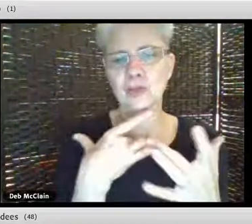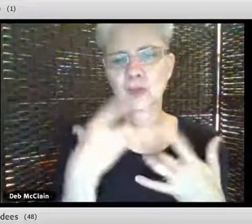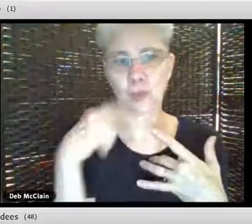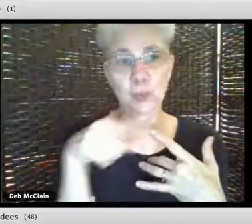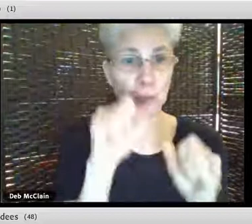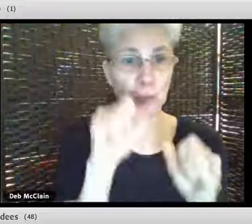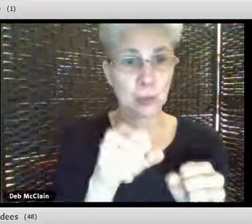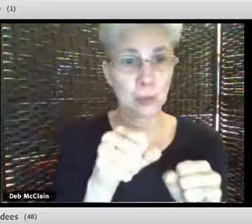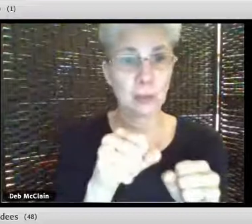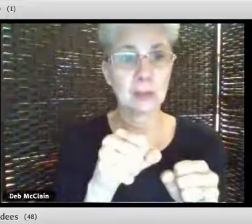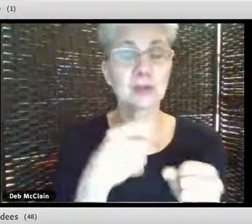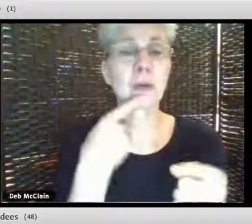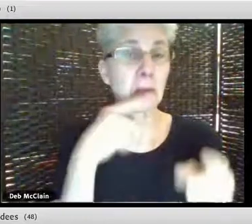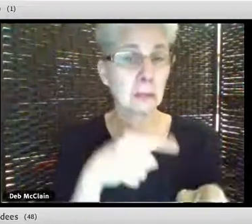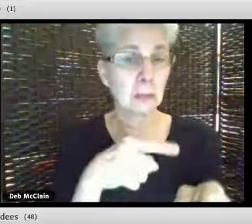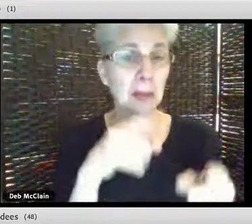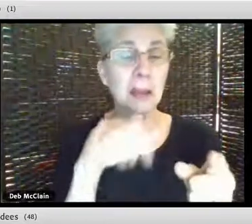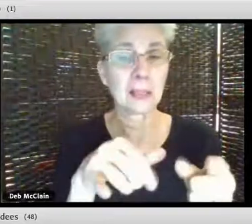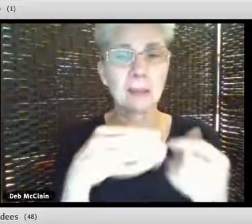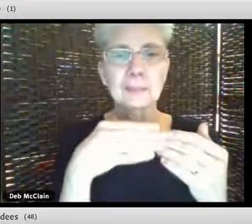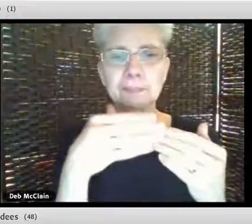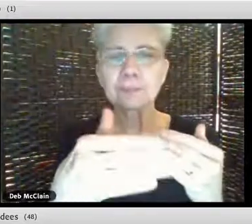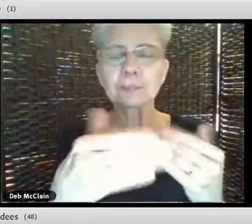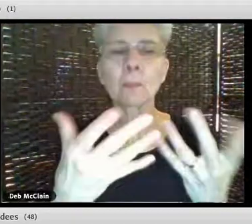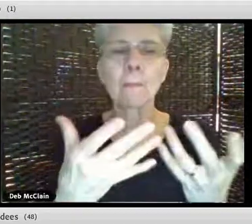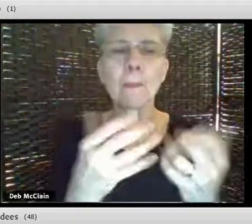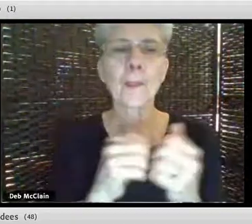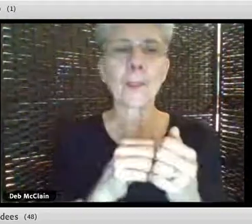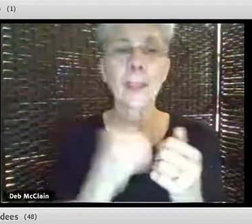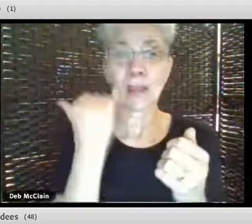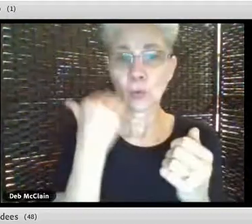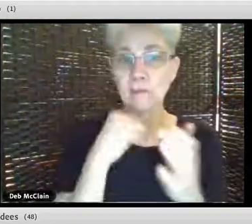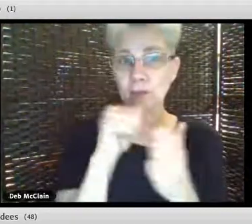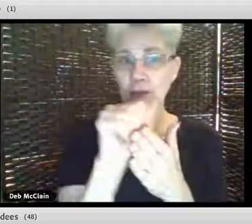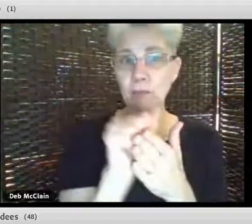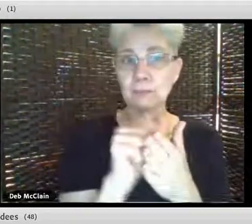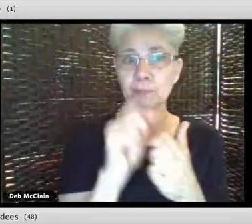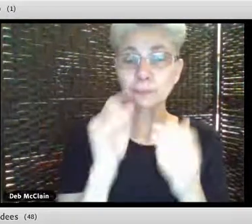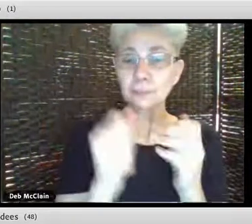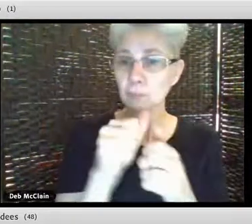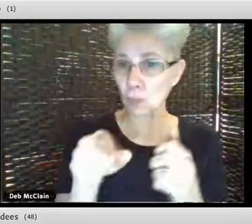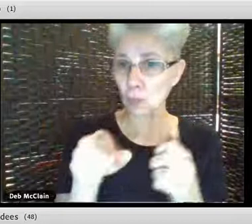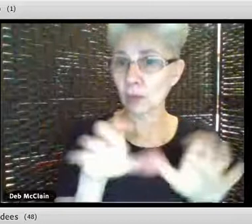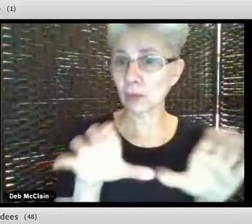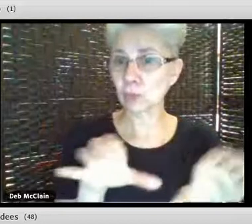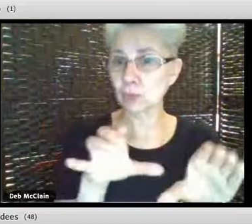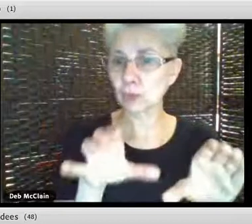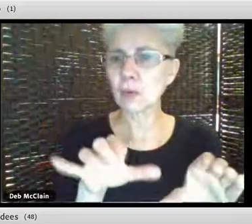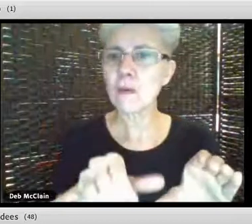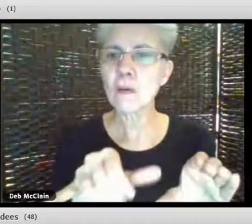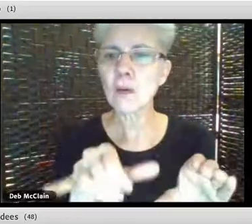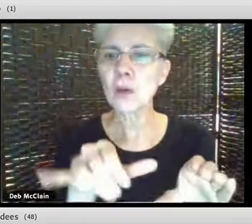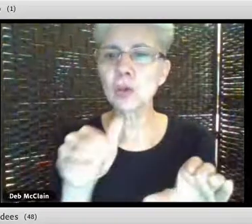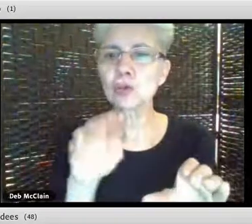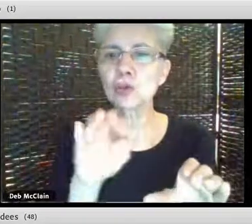so that could be a concern for you. Click on I agree, and then the way you can -- If you do have an account, which looks like most of you guys do, and --